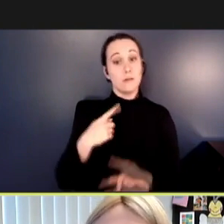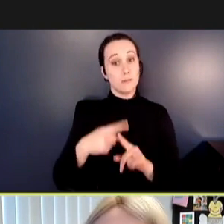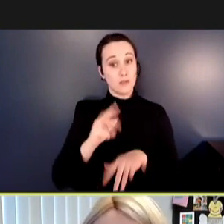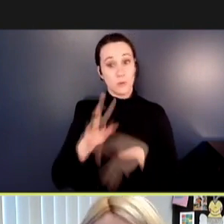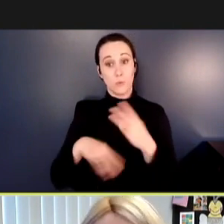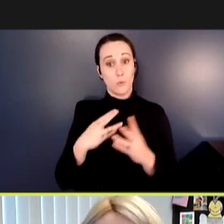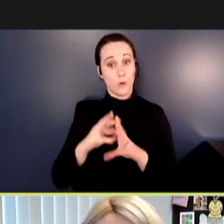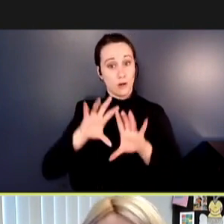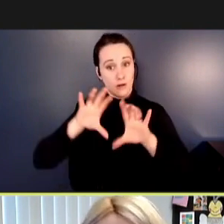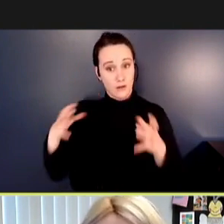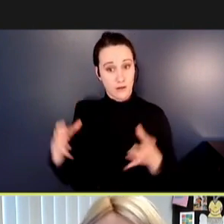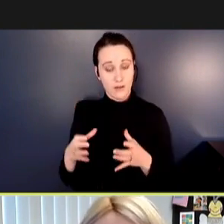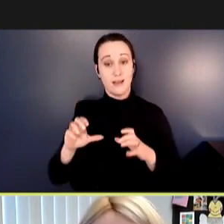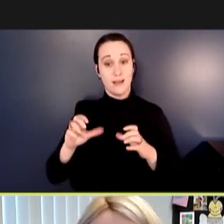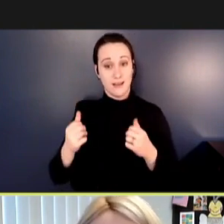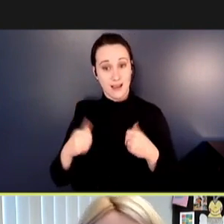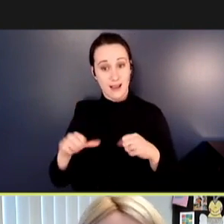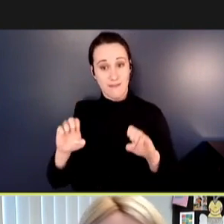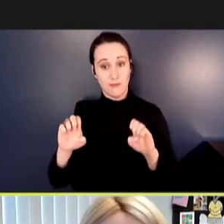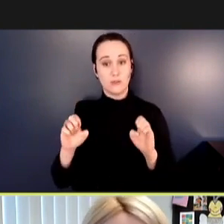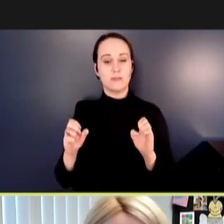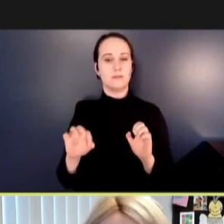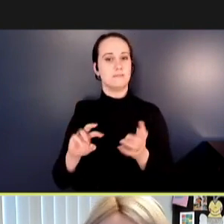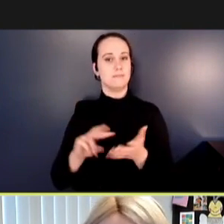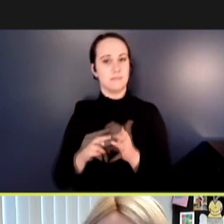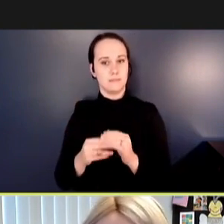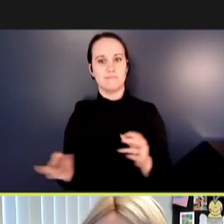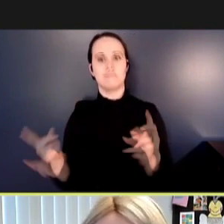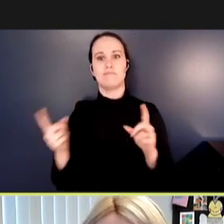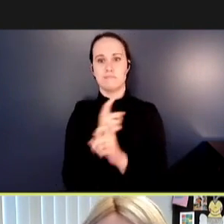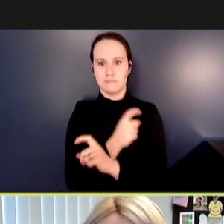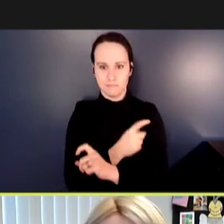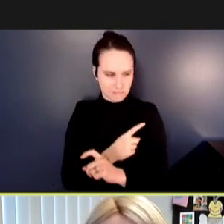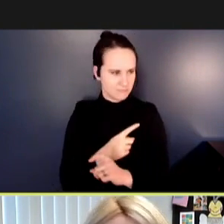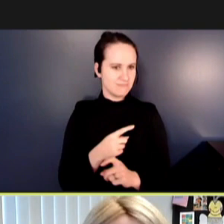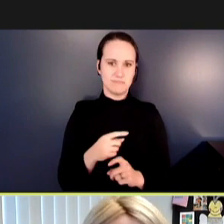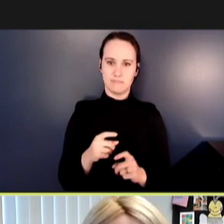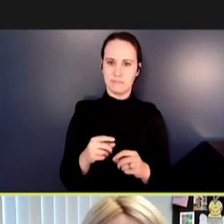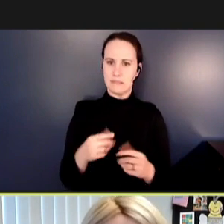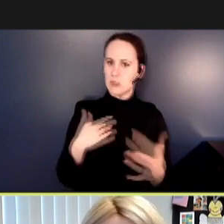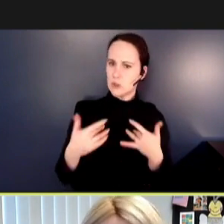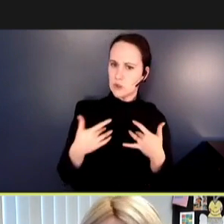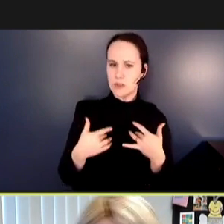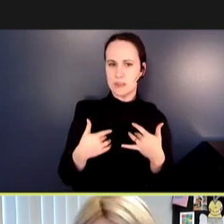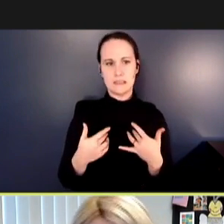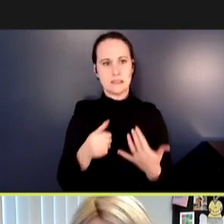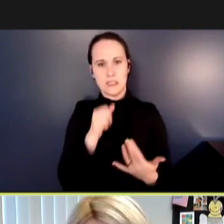rapid sharing of public concerns and increased uncertainty. The behavior of vaccine hesitant